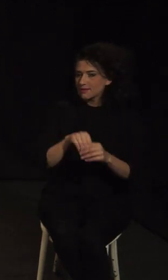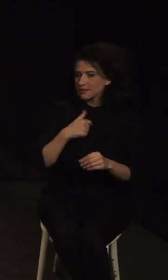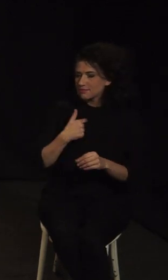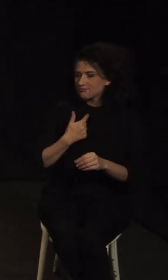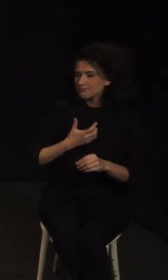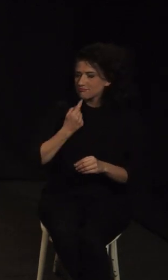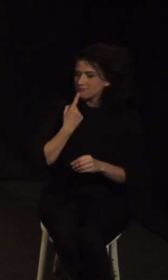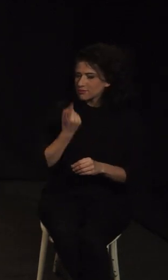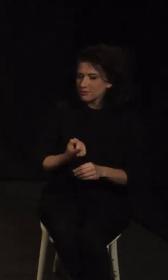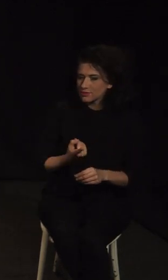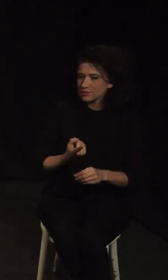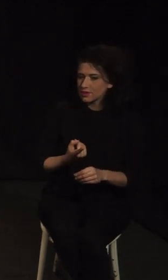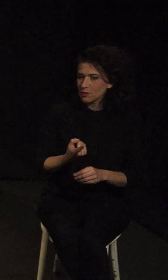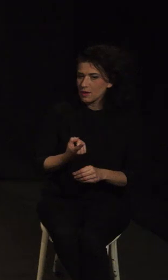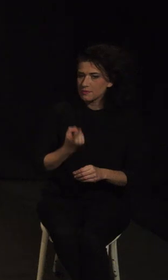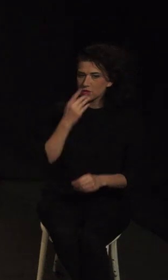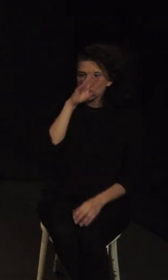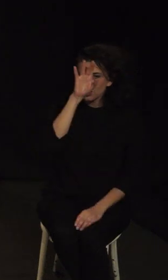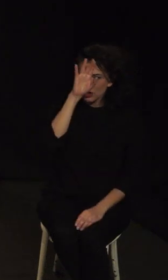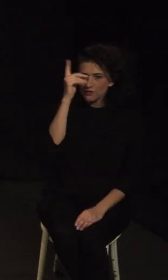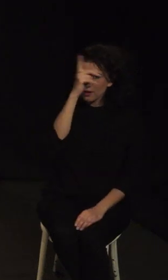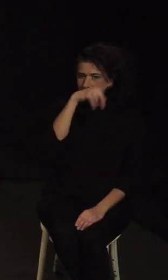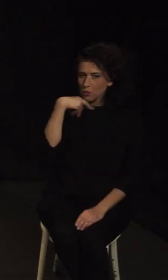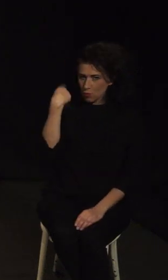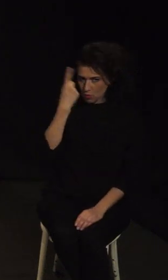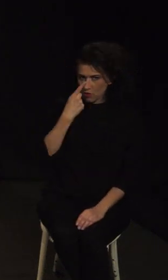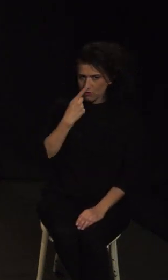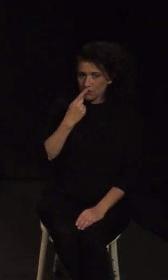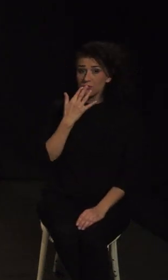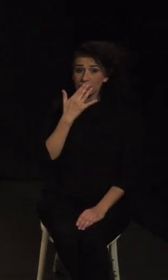Then "the gray heads" were speaking with me.